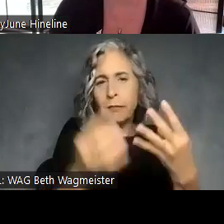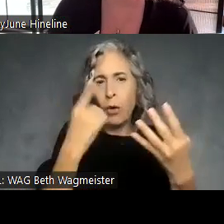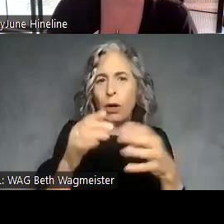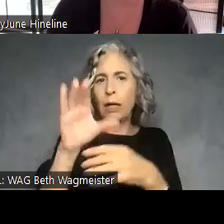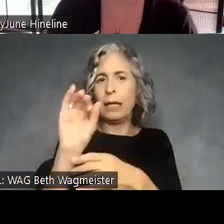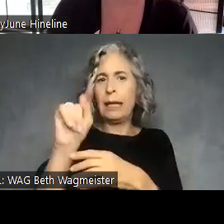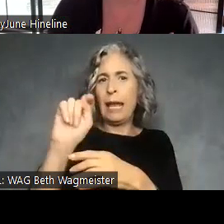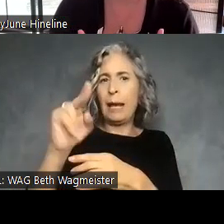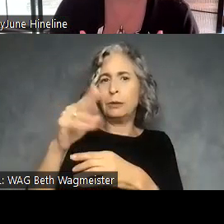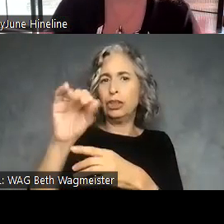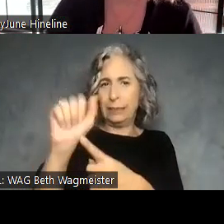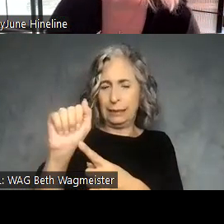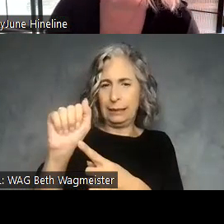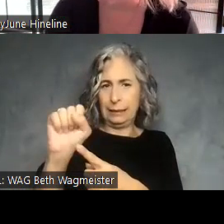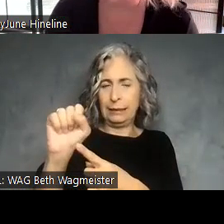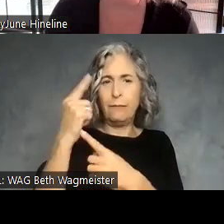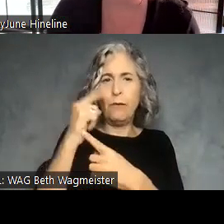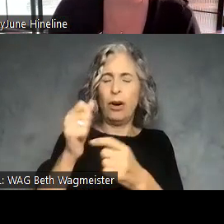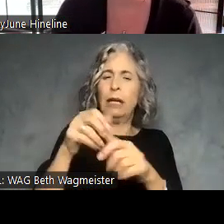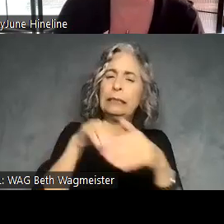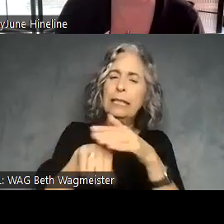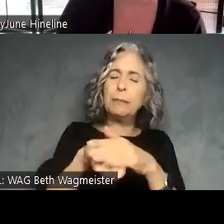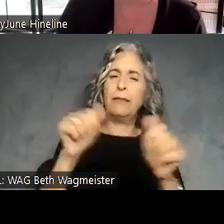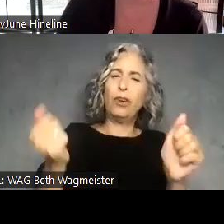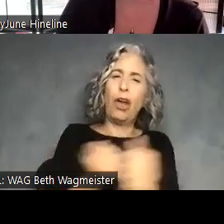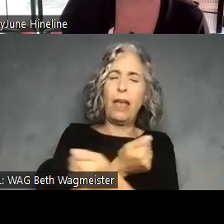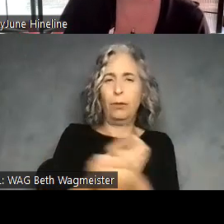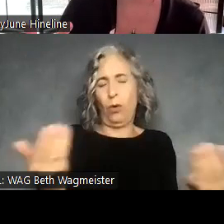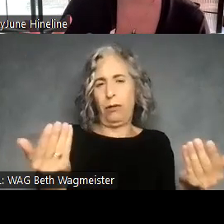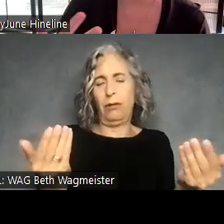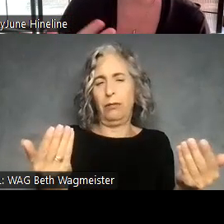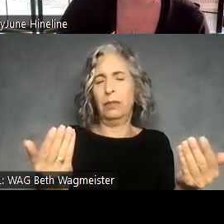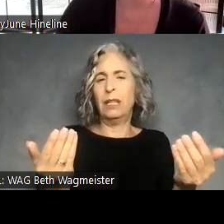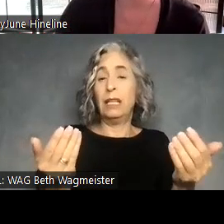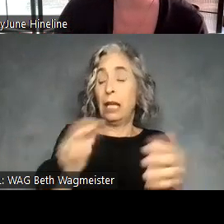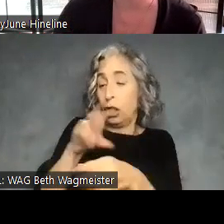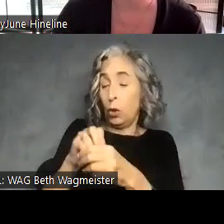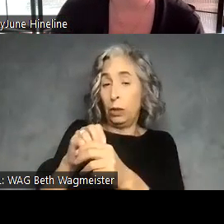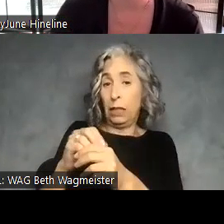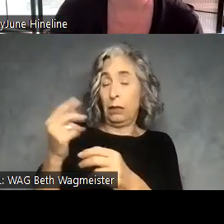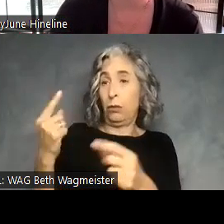But think about that a little bit. When we are providing alt text, it defeats the purpose of